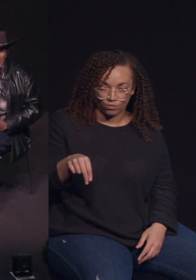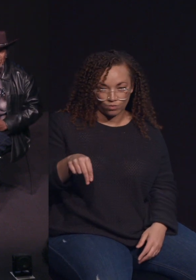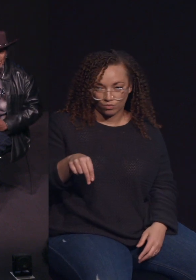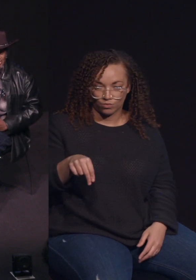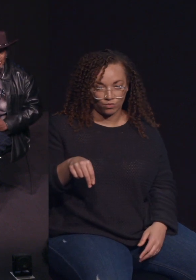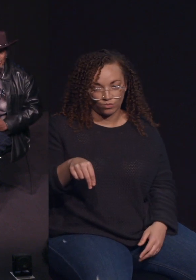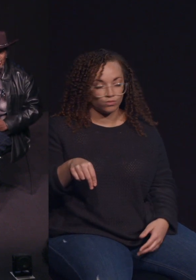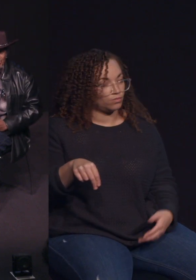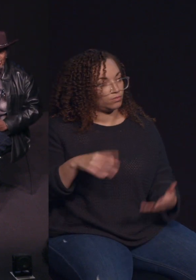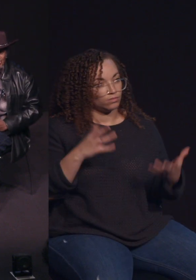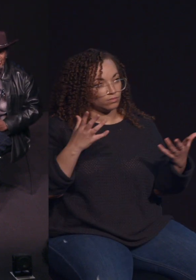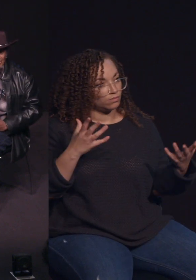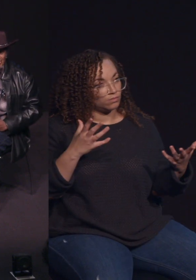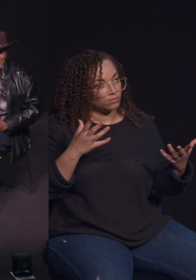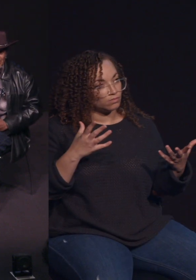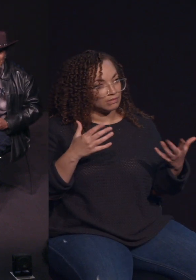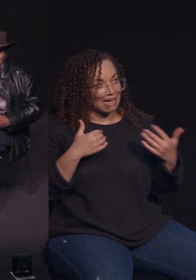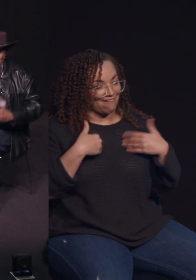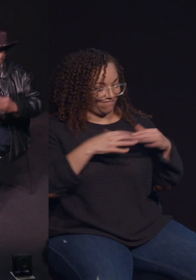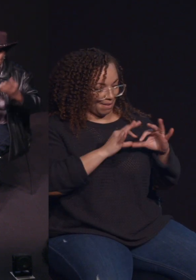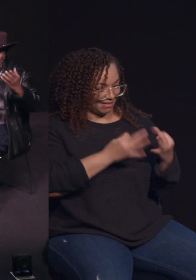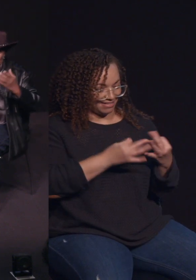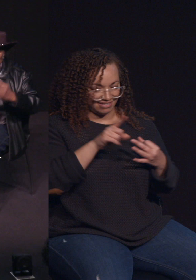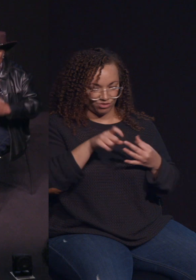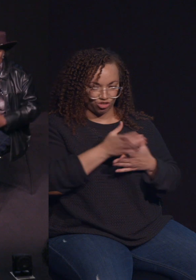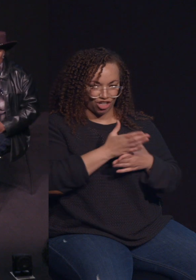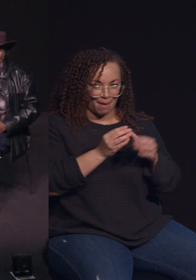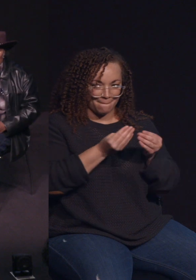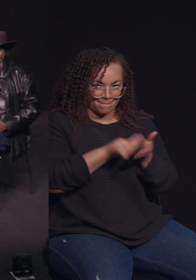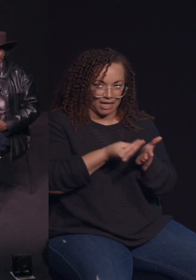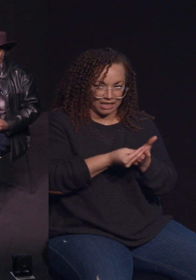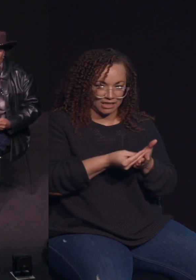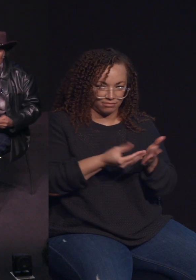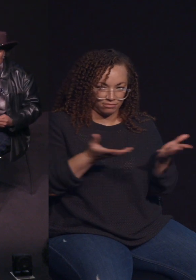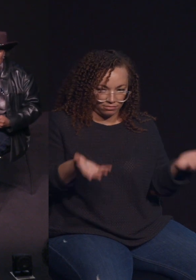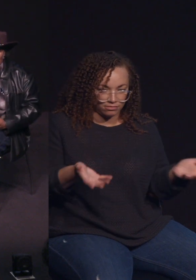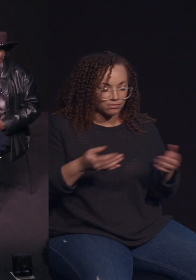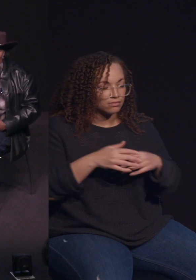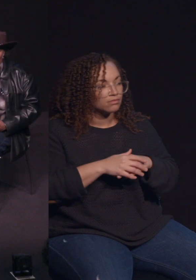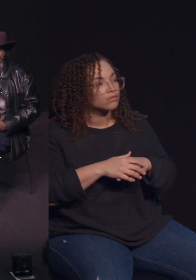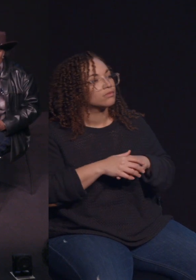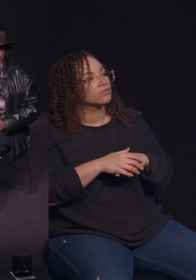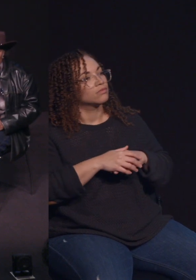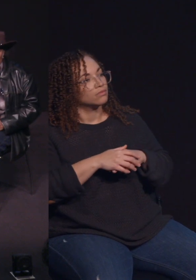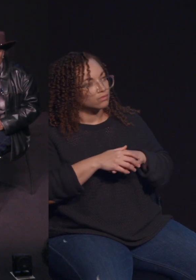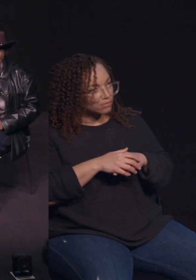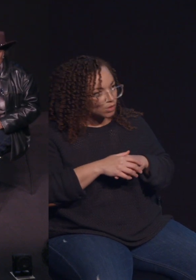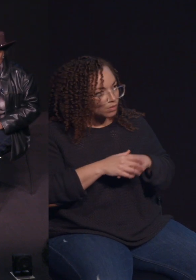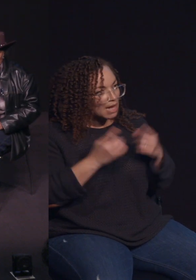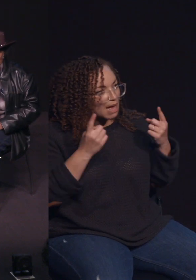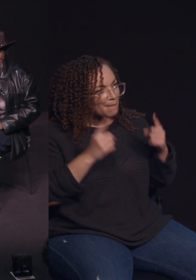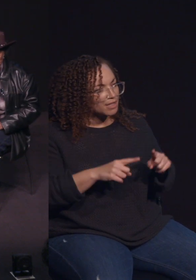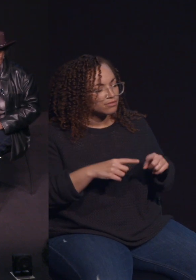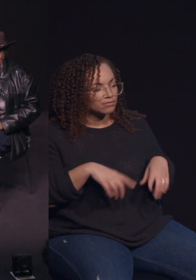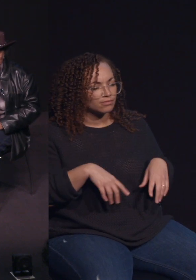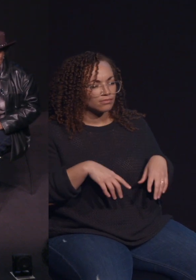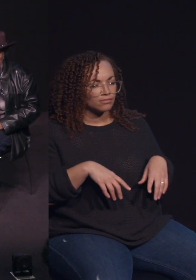get the--share this money with." So he got the money back, you know, and all the way back he kept looking and he said, "Buff, you know this stuff?"